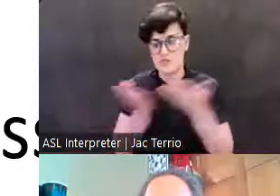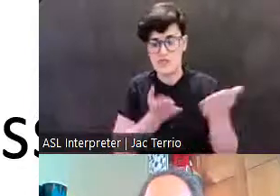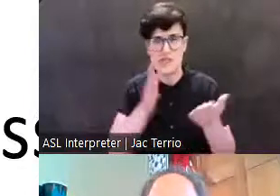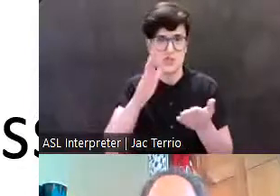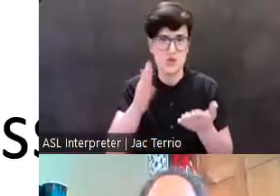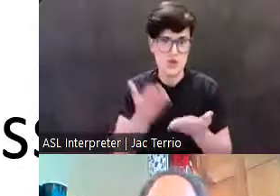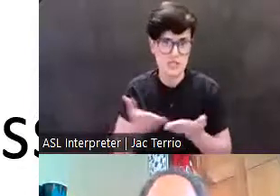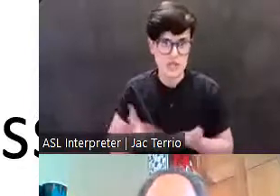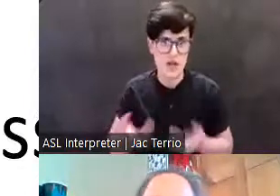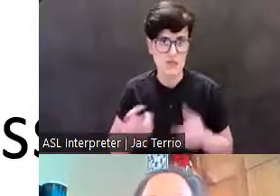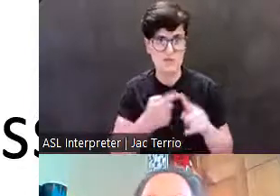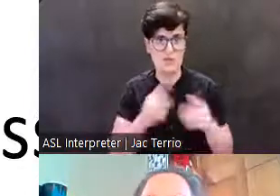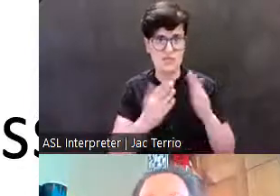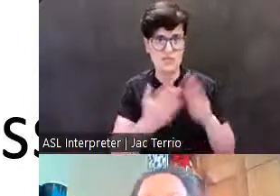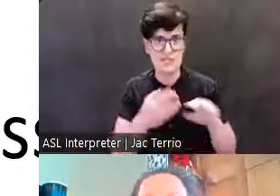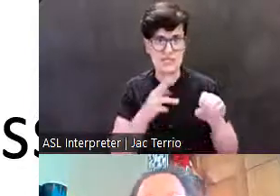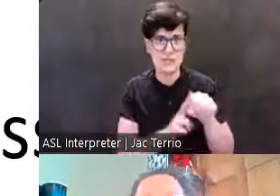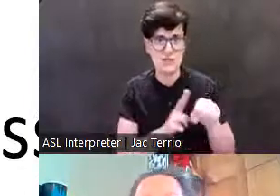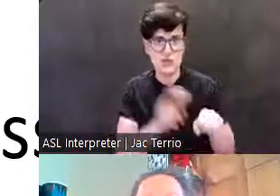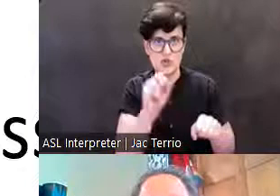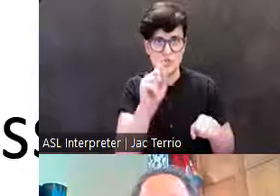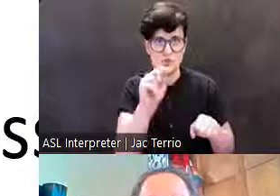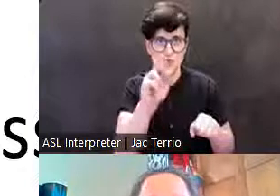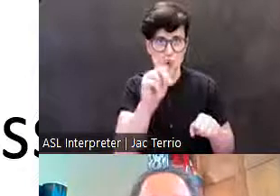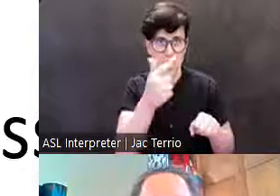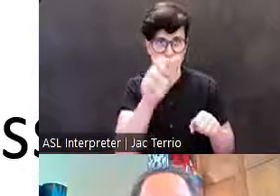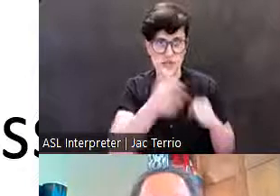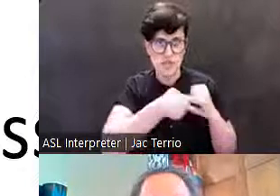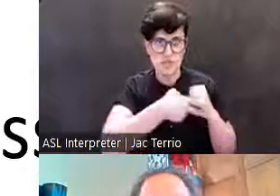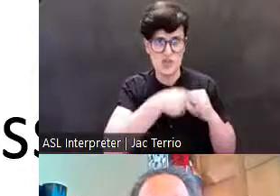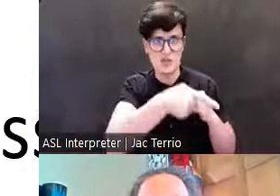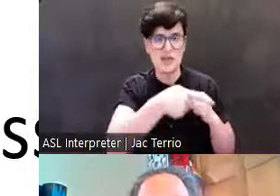make arrangements to get your belongings back, the town can auction them off.